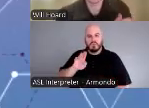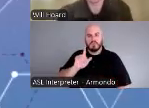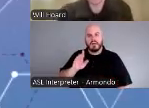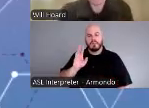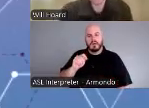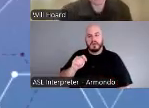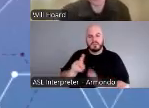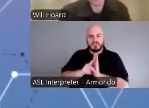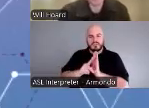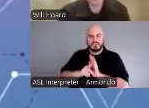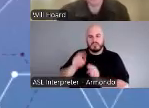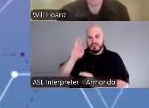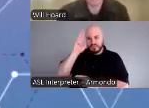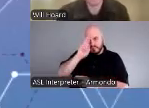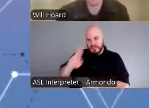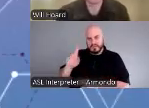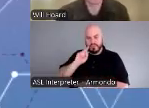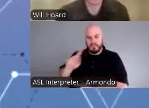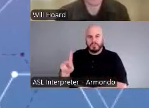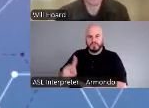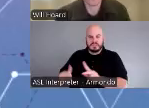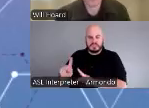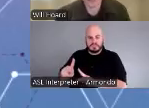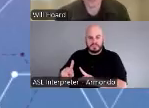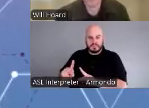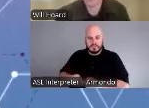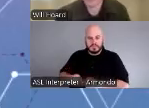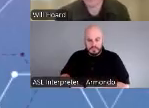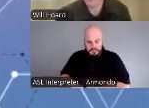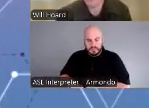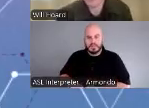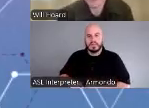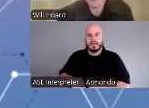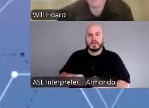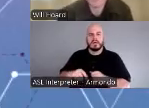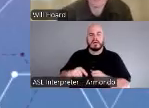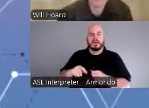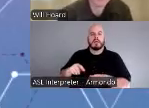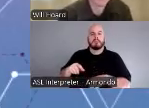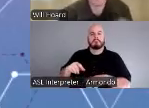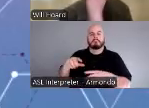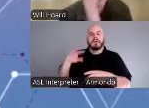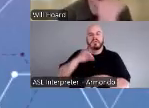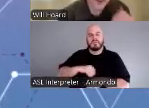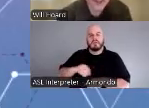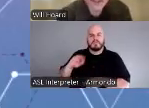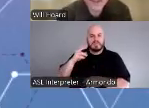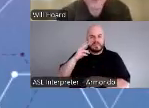respect for persons, beneficence, and justice, which-- there's more to all of those,